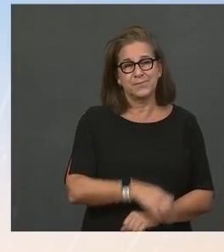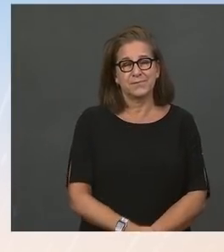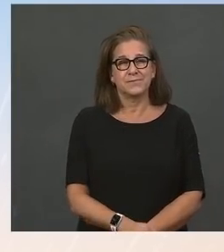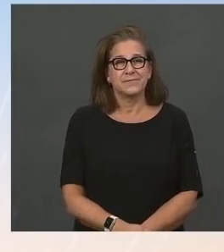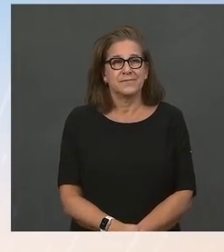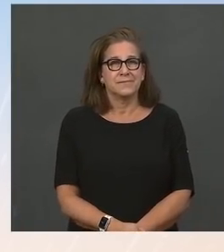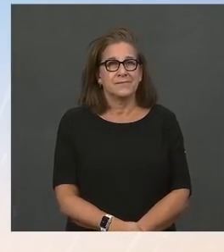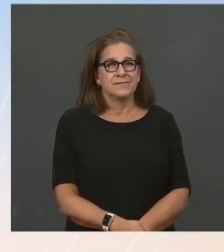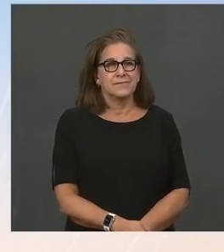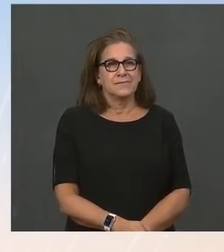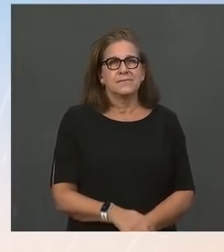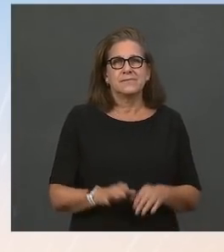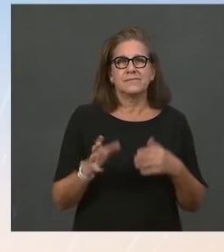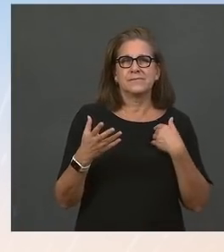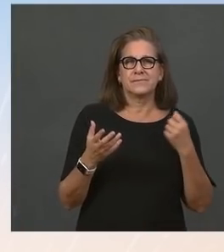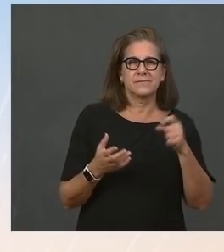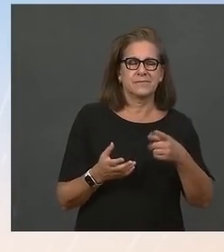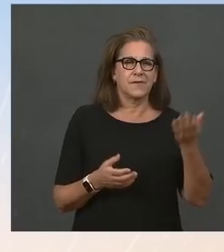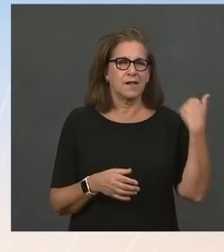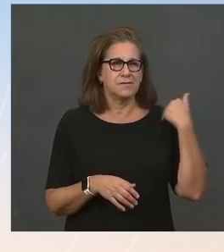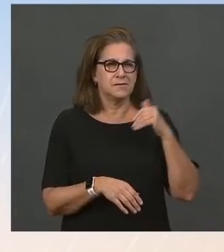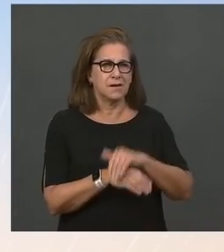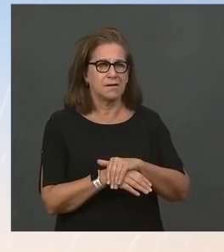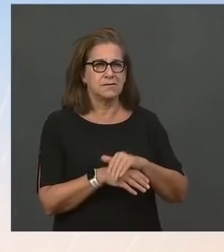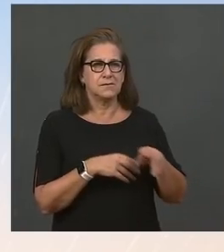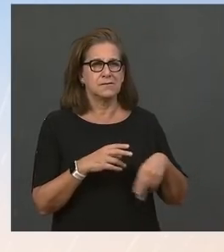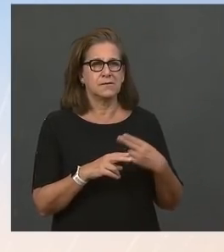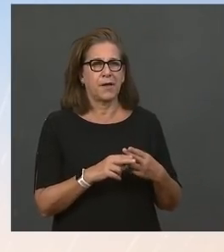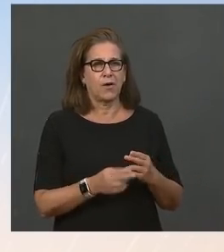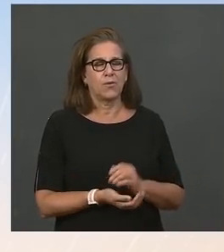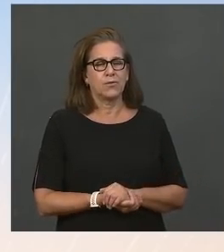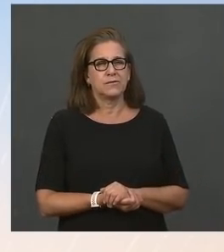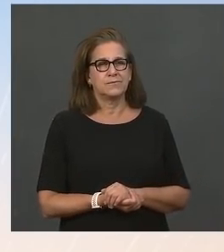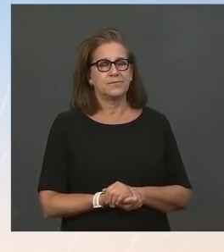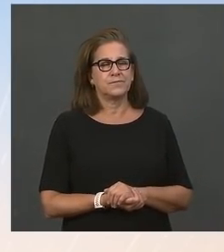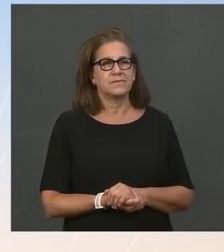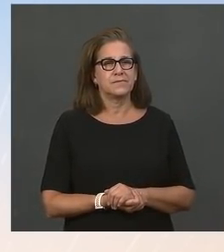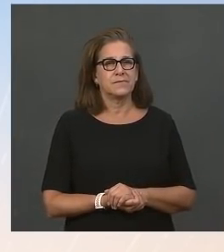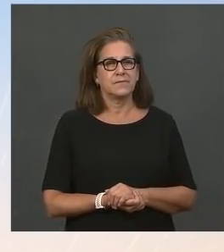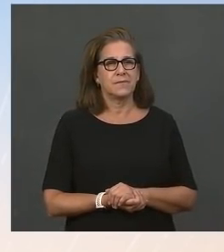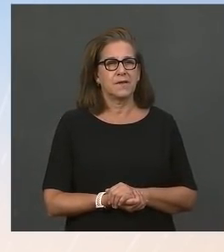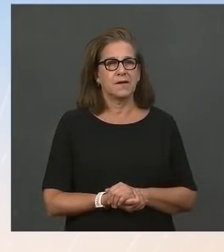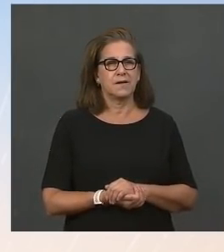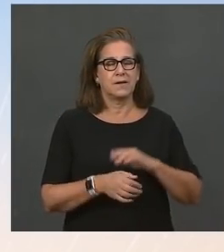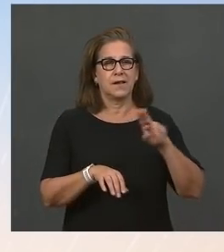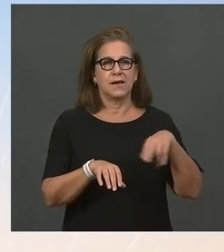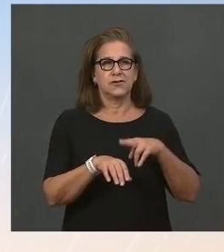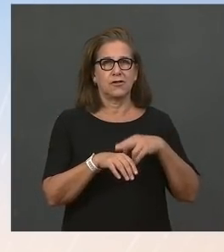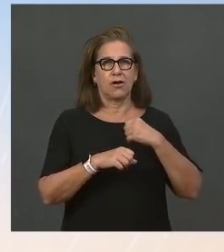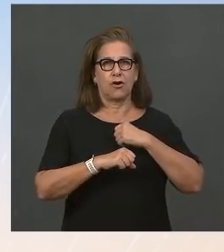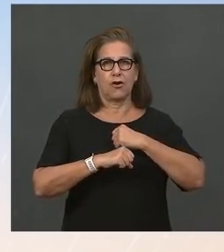if they exist at all, in terms of the National Guard and the supply chain? Ms. Psaki: Oh, can I clarify where things stand?